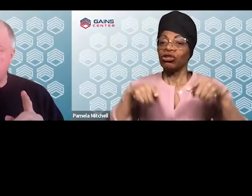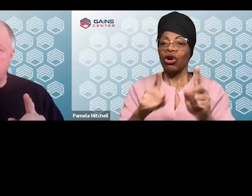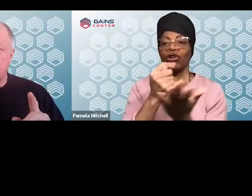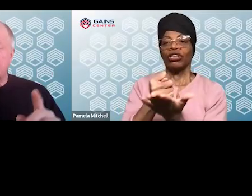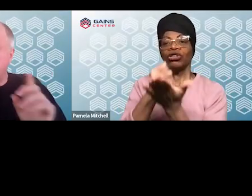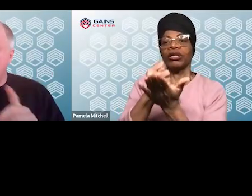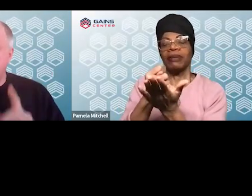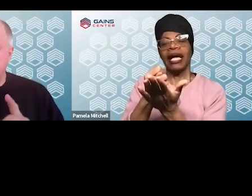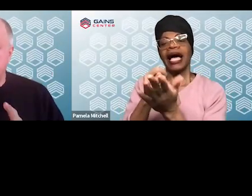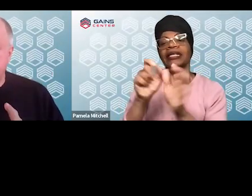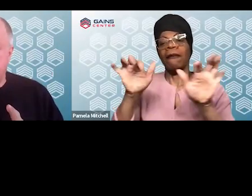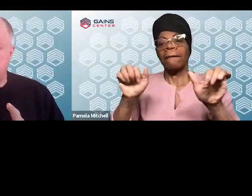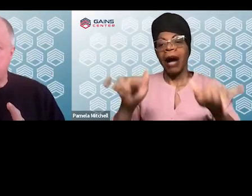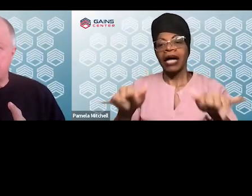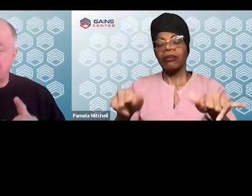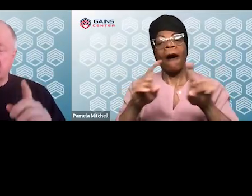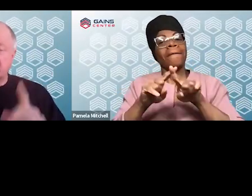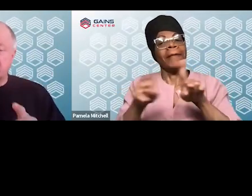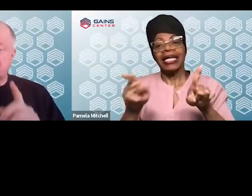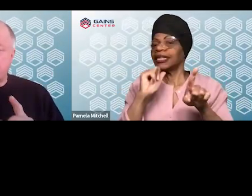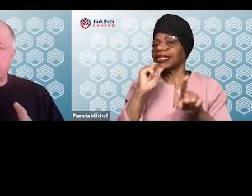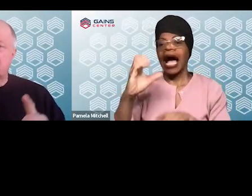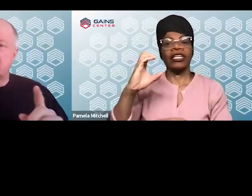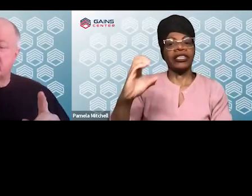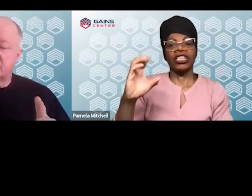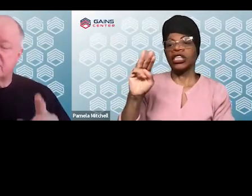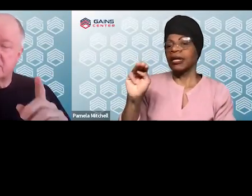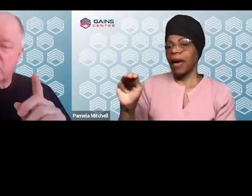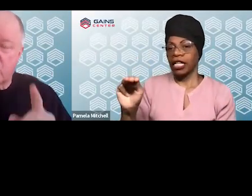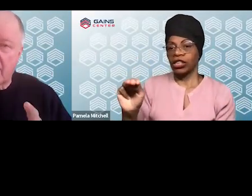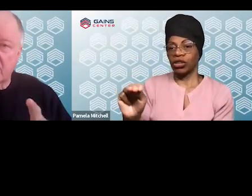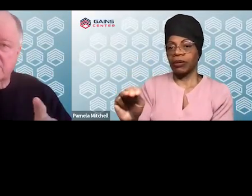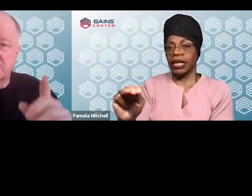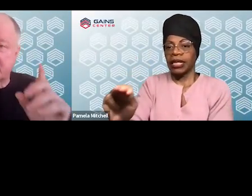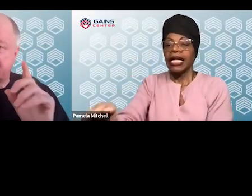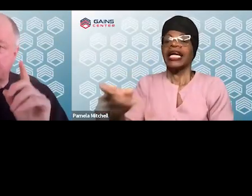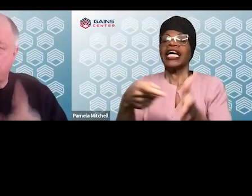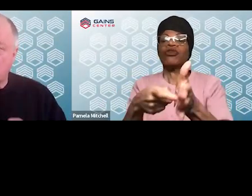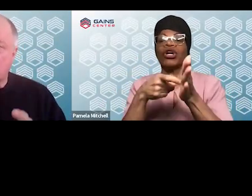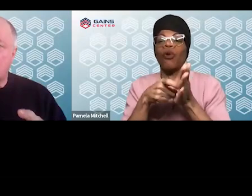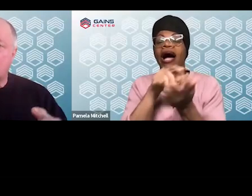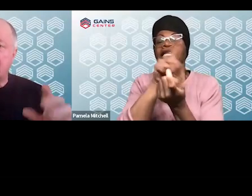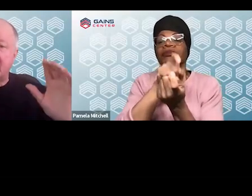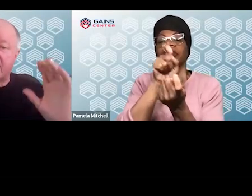However, they're not contingency management. Contingency management requires a specific protocol,